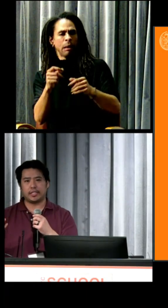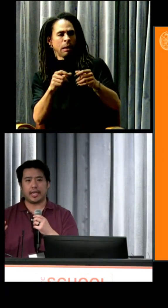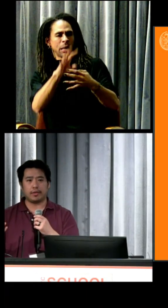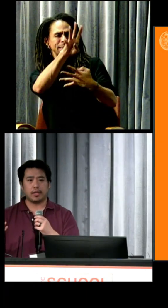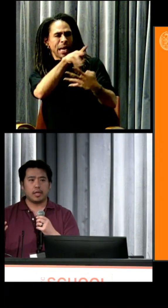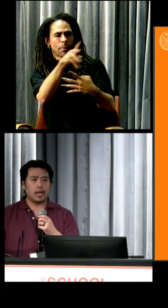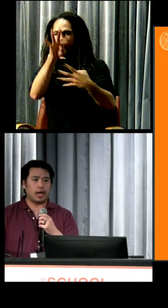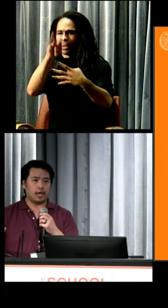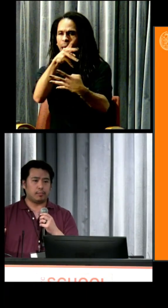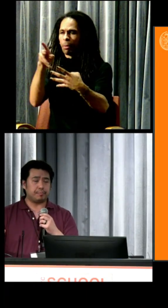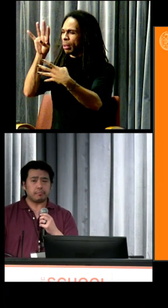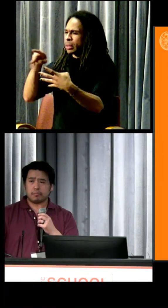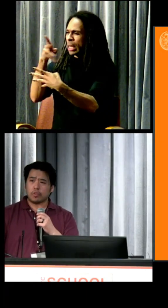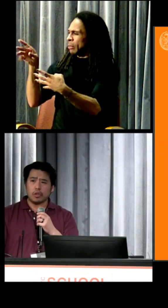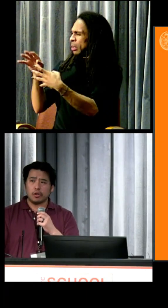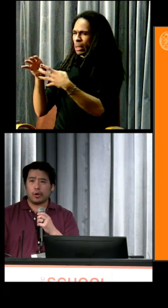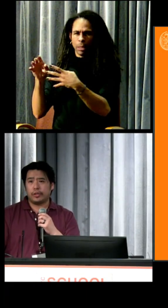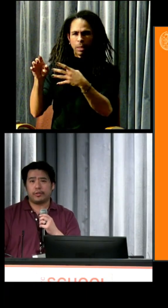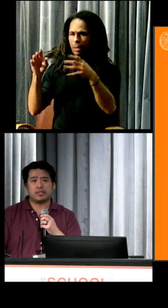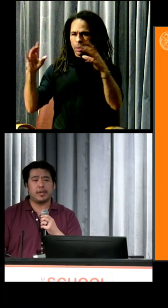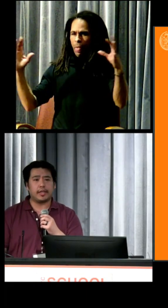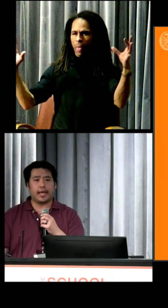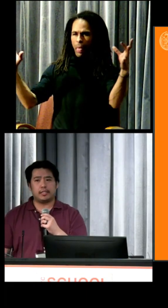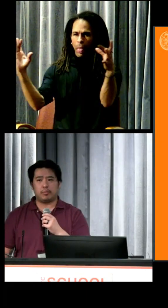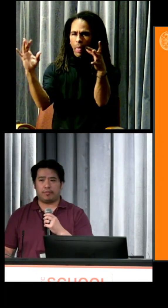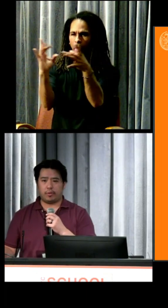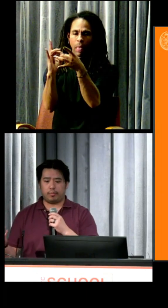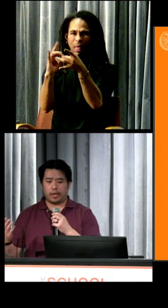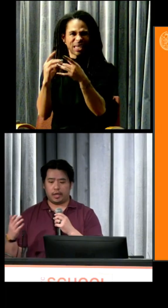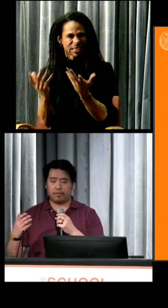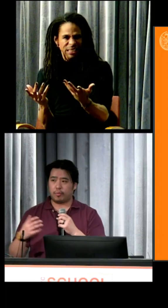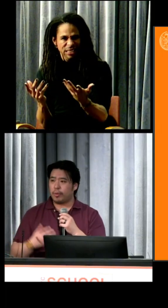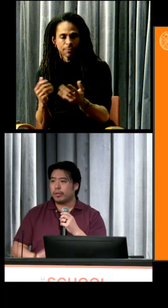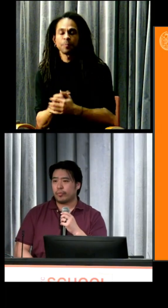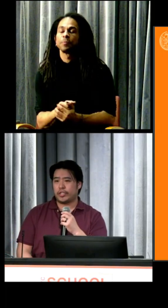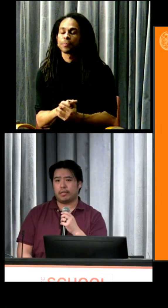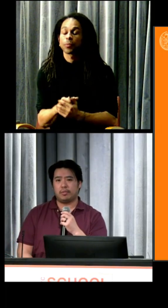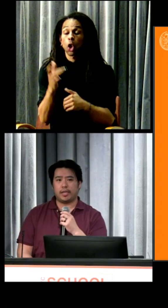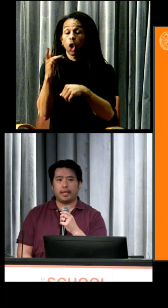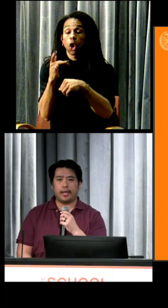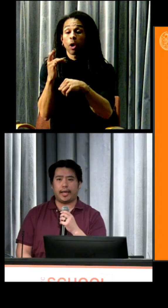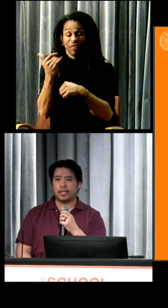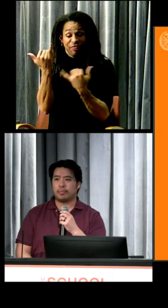We also varied the messaging type and frequency so that the social media messages enhanced the